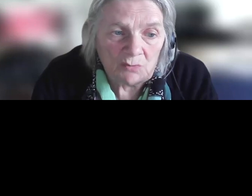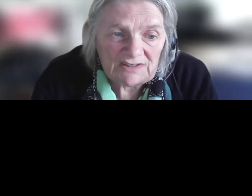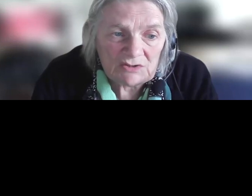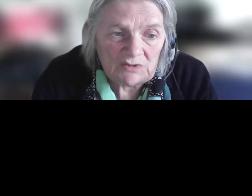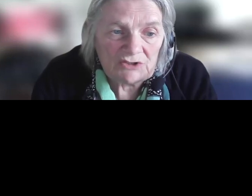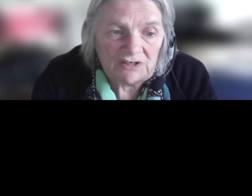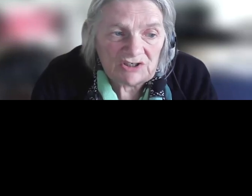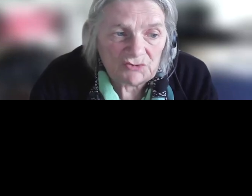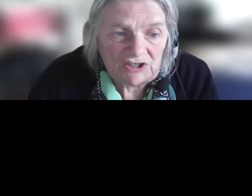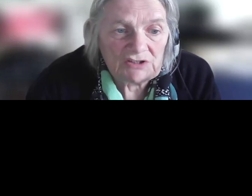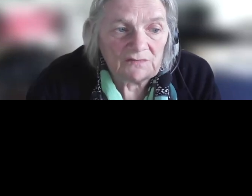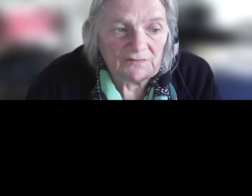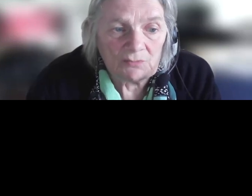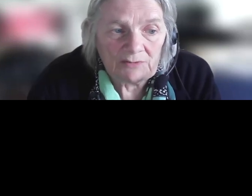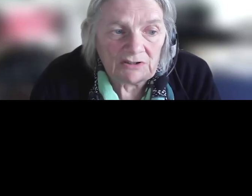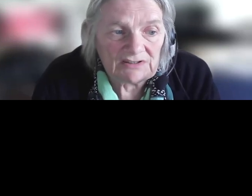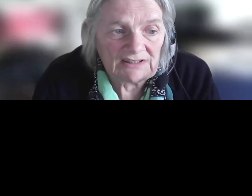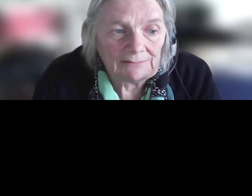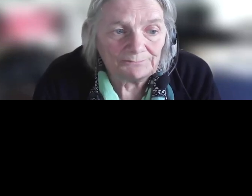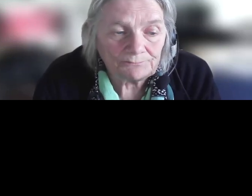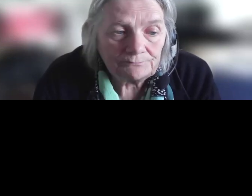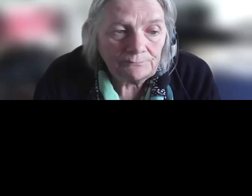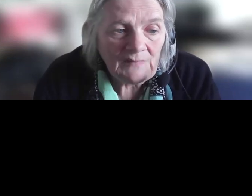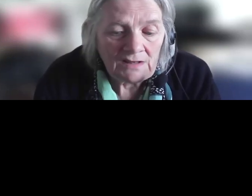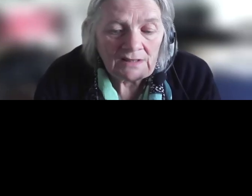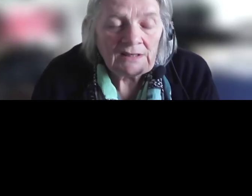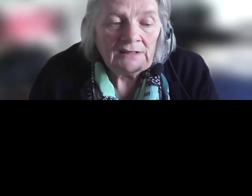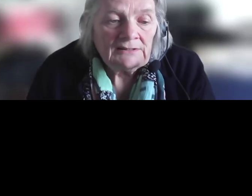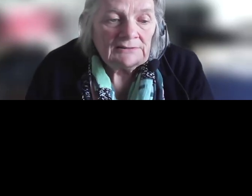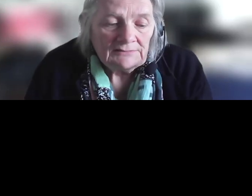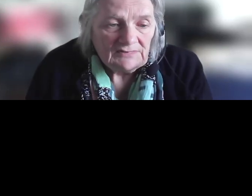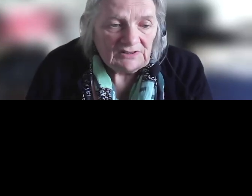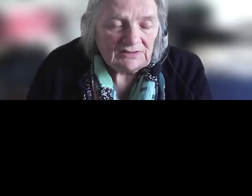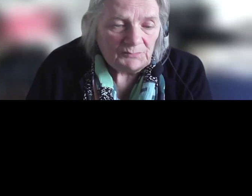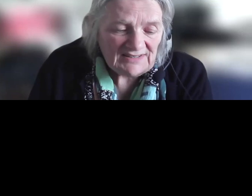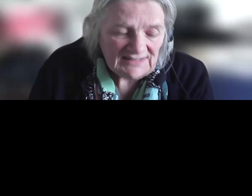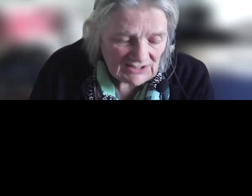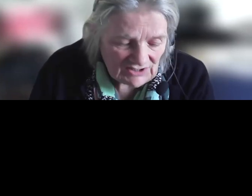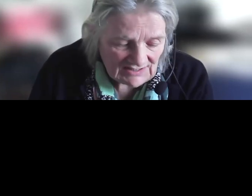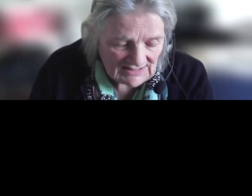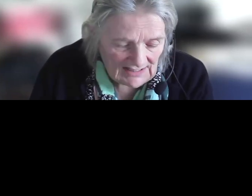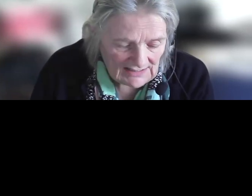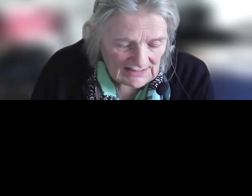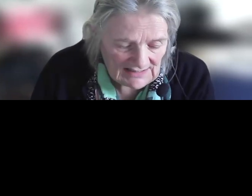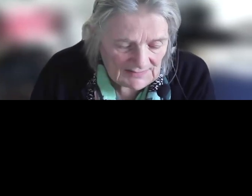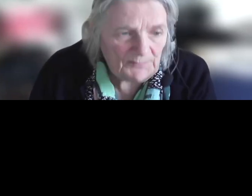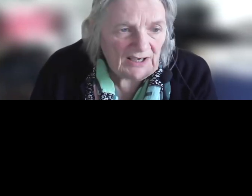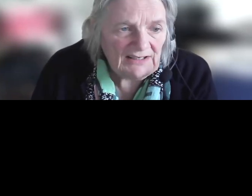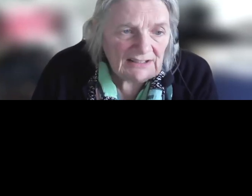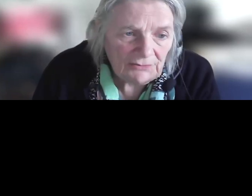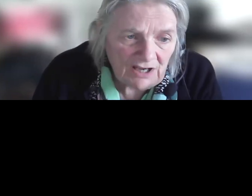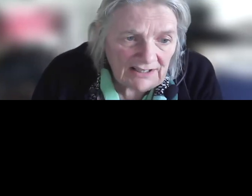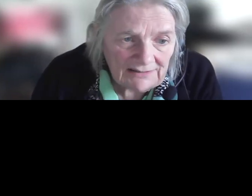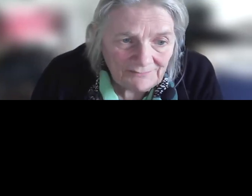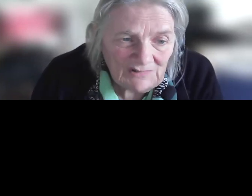requested one at registration for the webinar today. The presentation today is by Nicola Ryan who